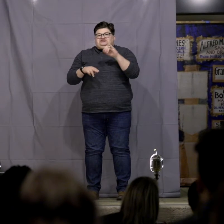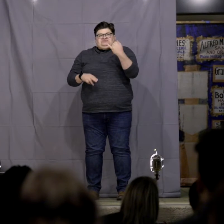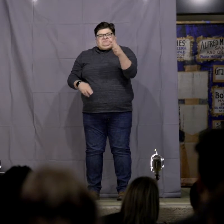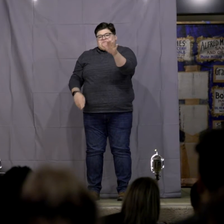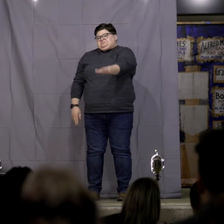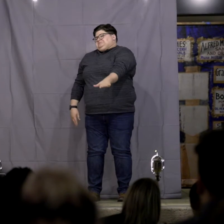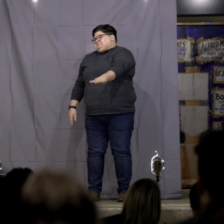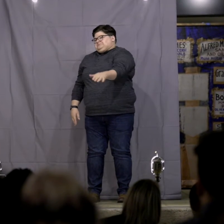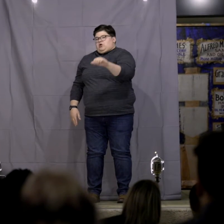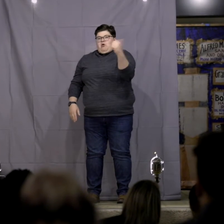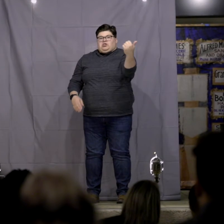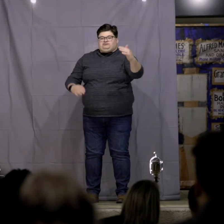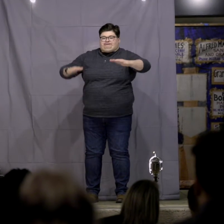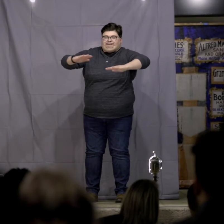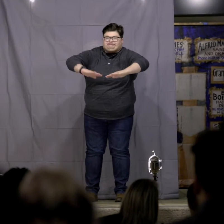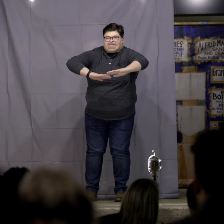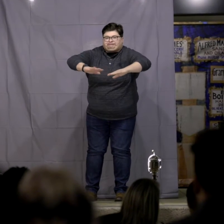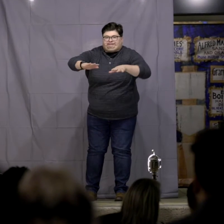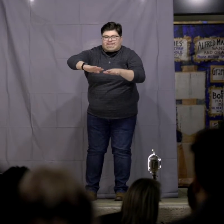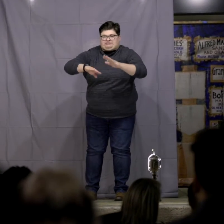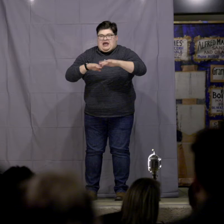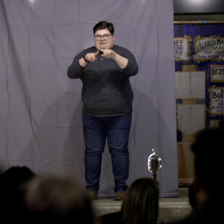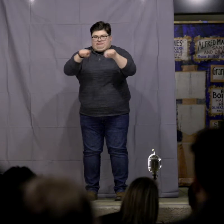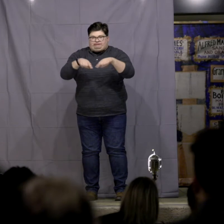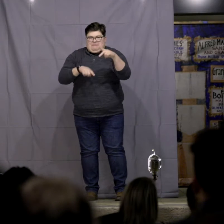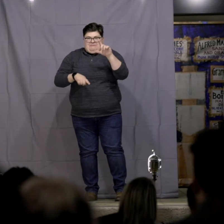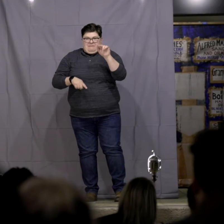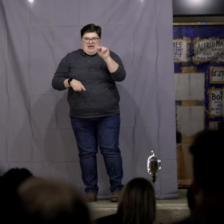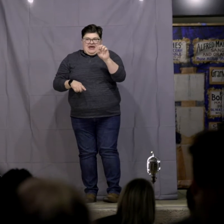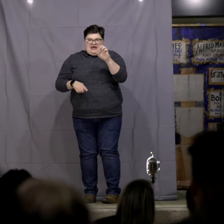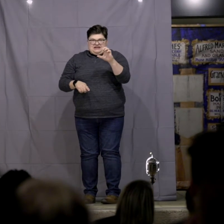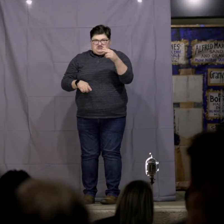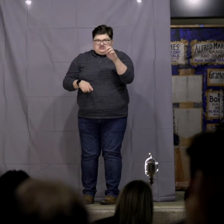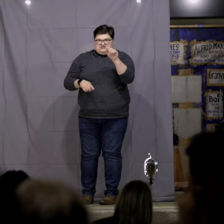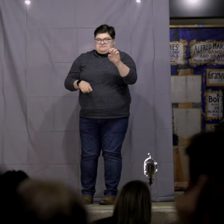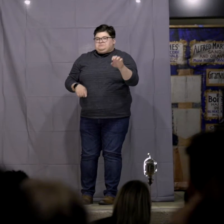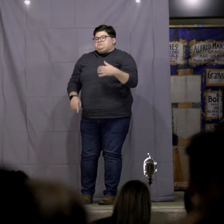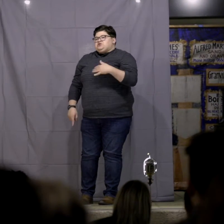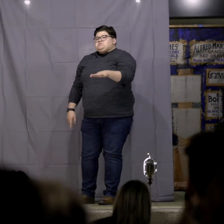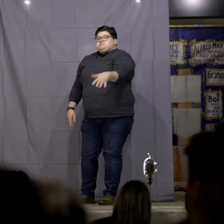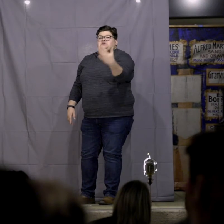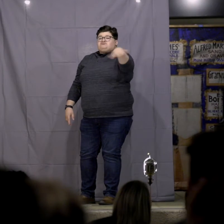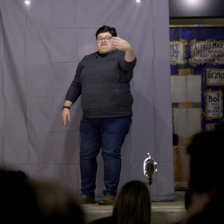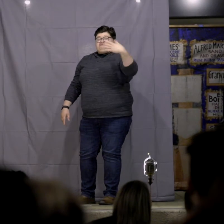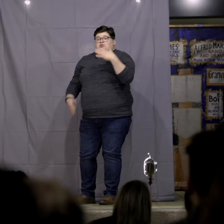So we sat around the board and each had to place our hand on this planchette,